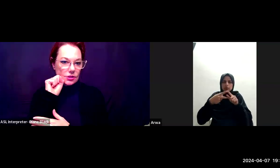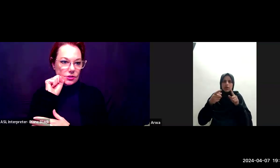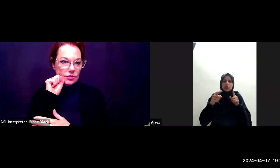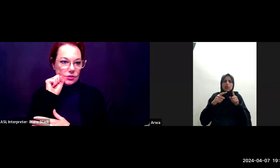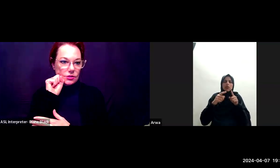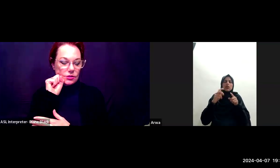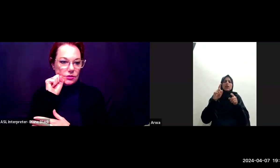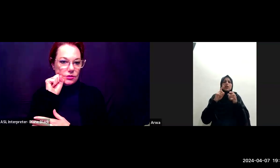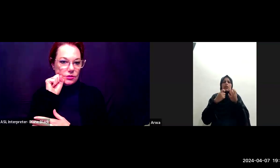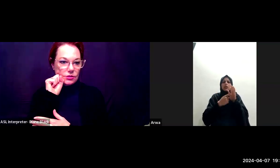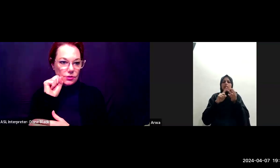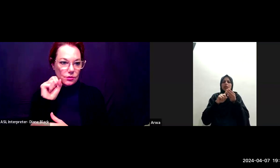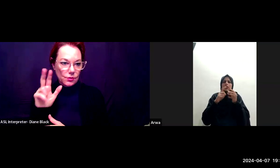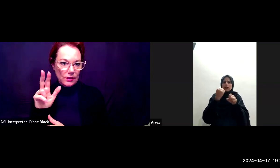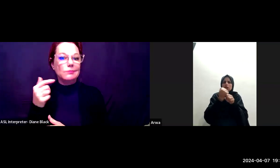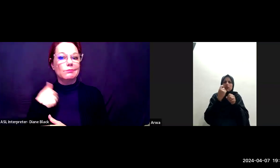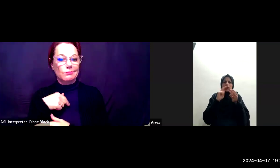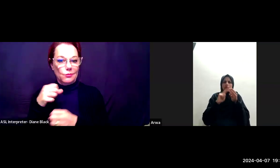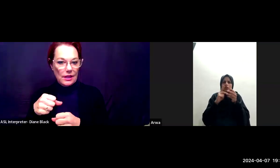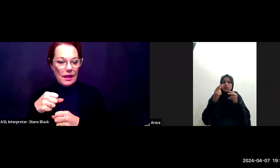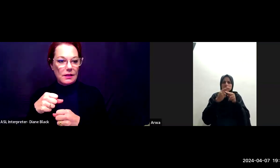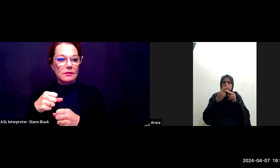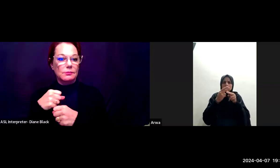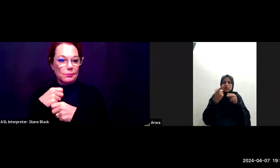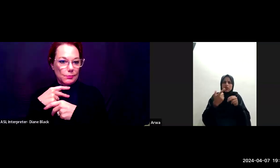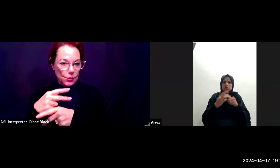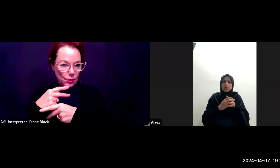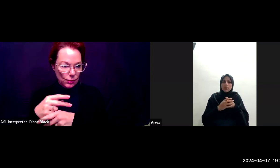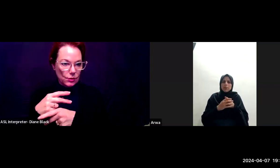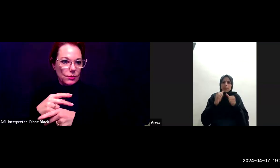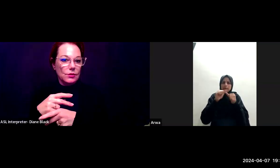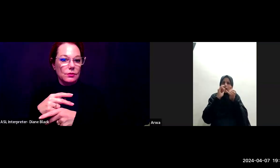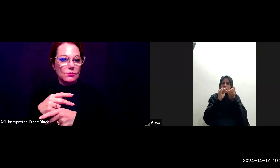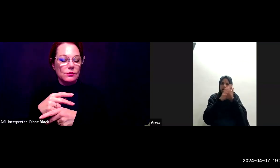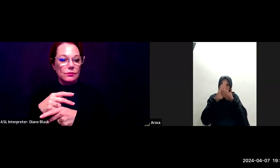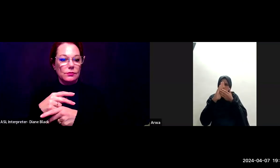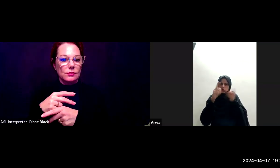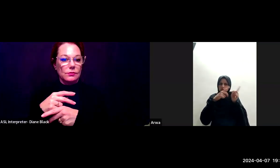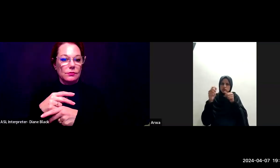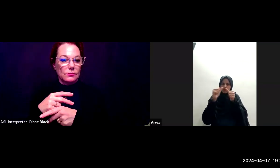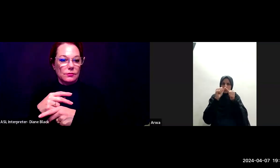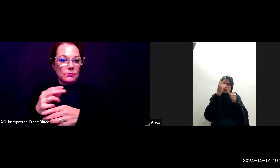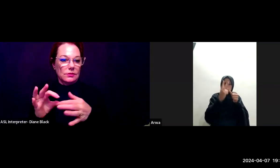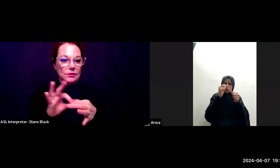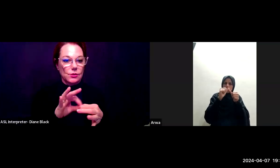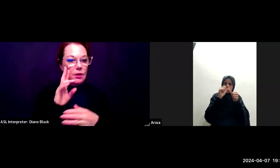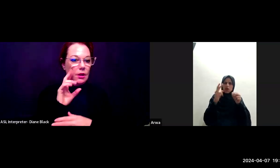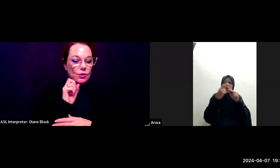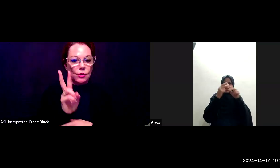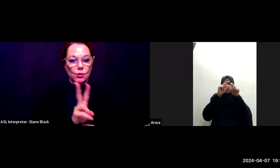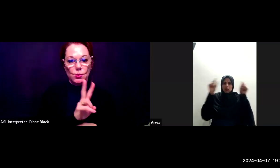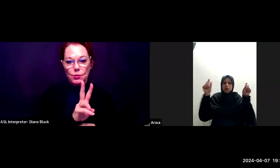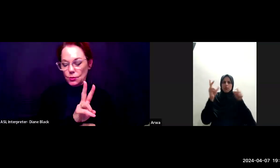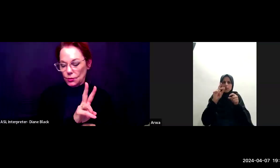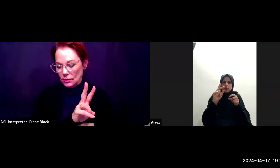can produce the right copy of the USH2a inside our own cells. It can be the the photo receptor cells